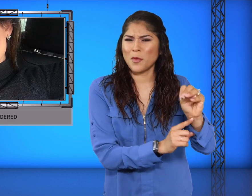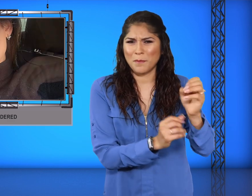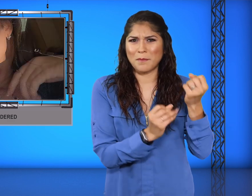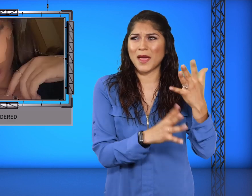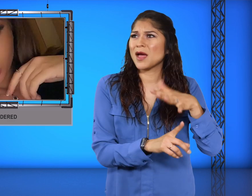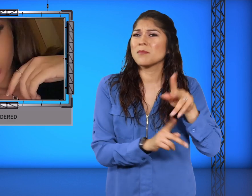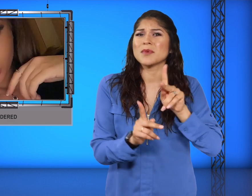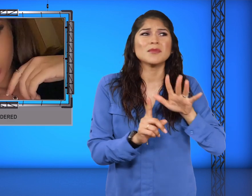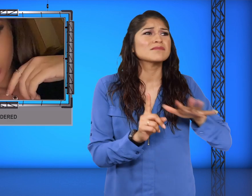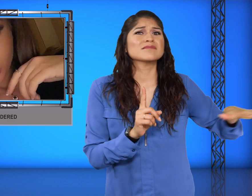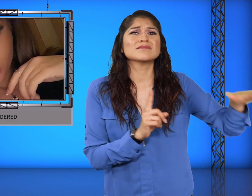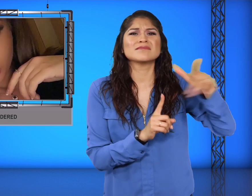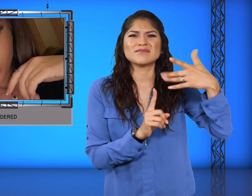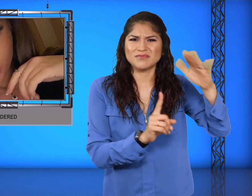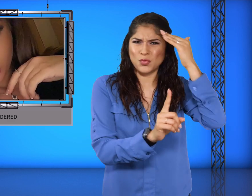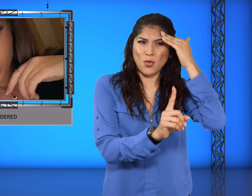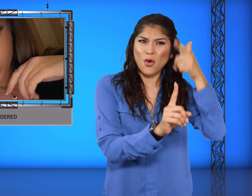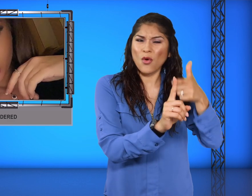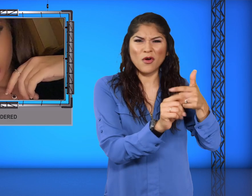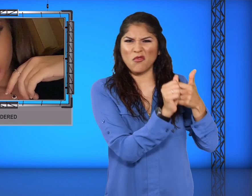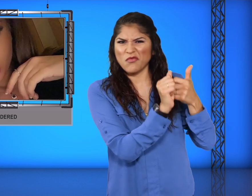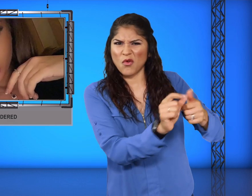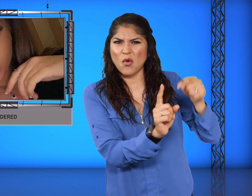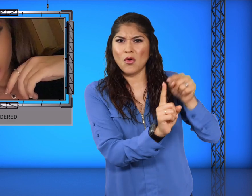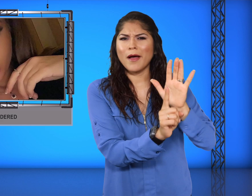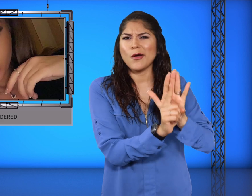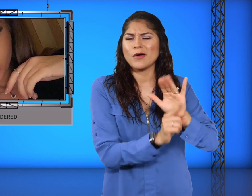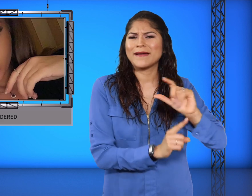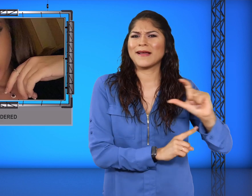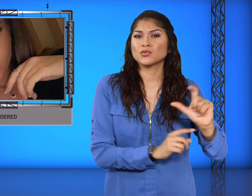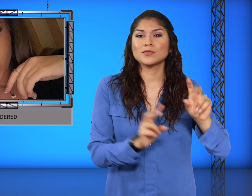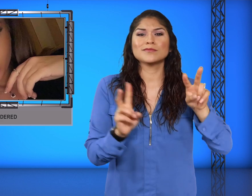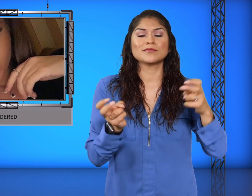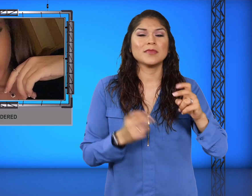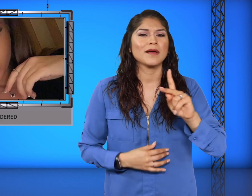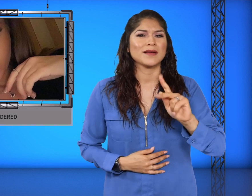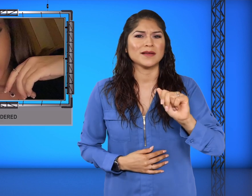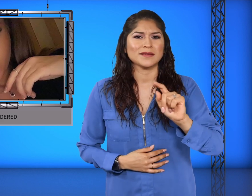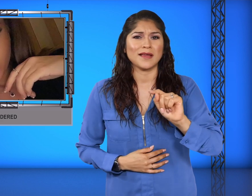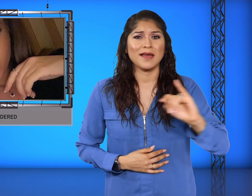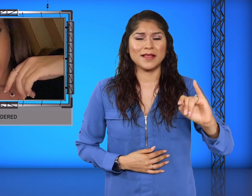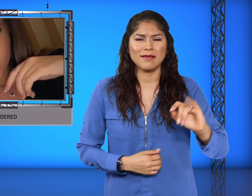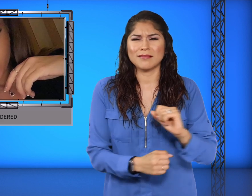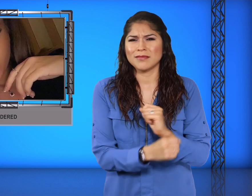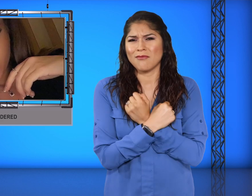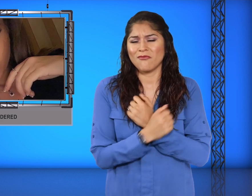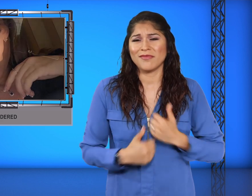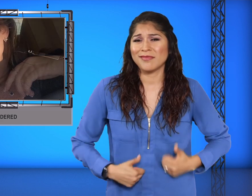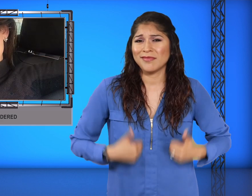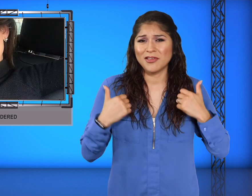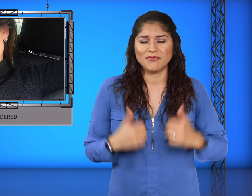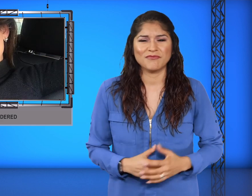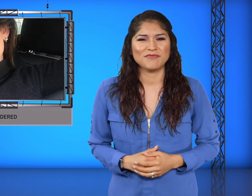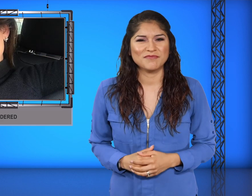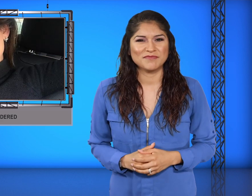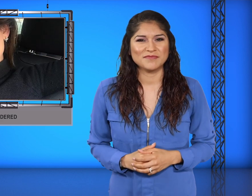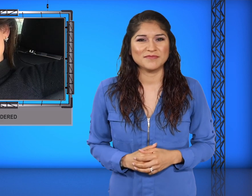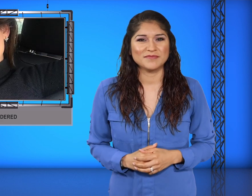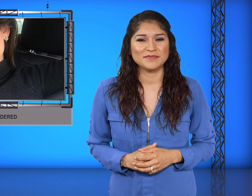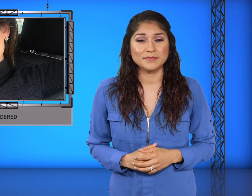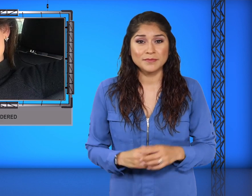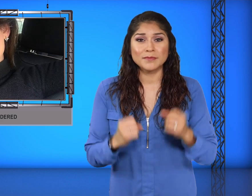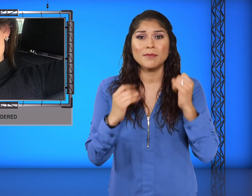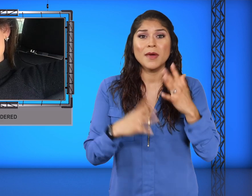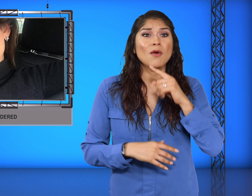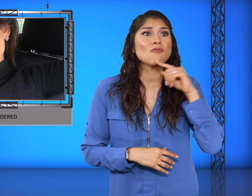The social media star was best known for her Instagram handle 'Katti Love Life."